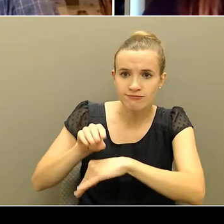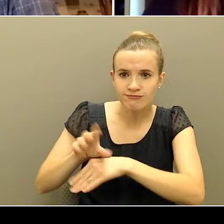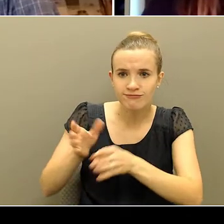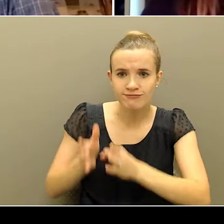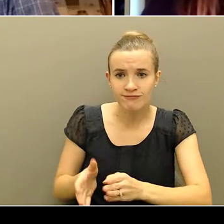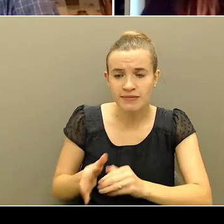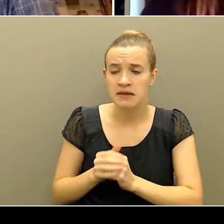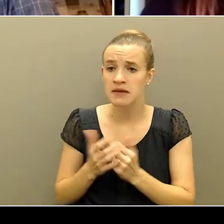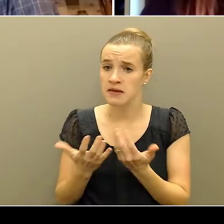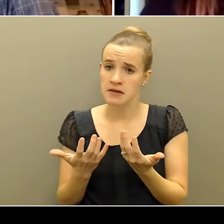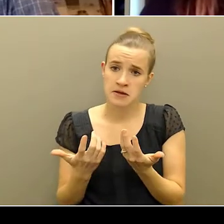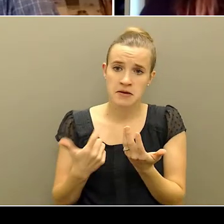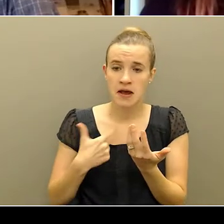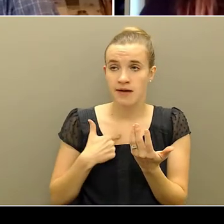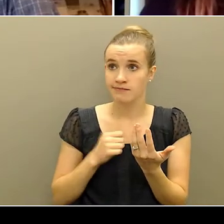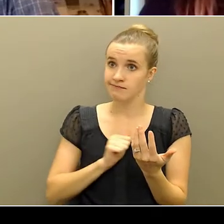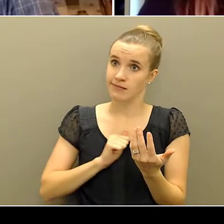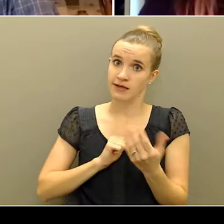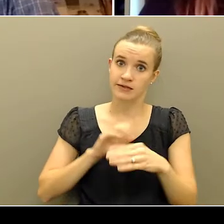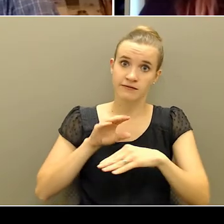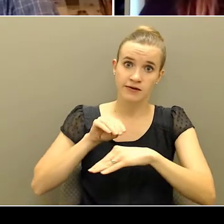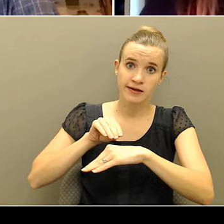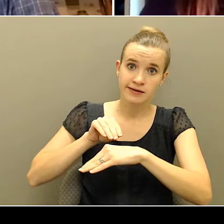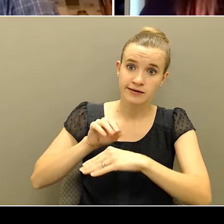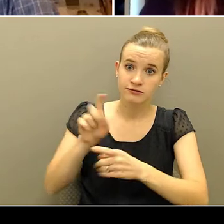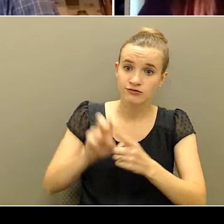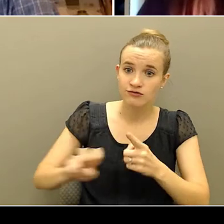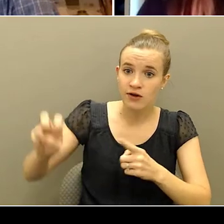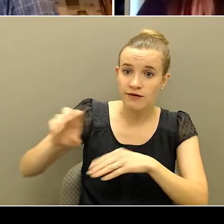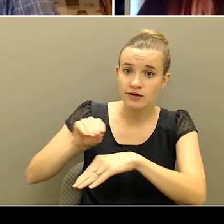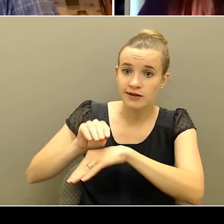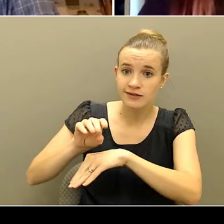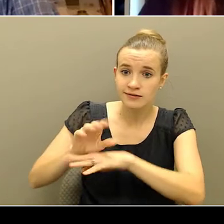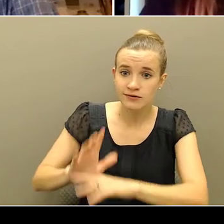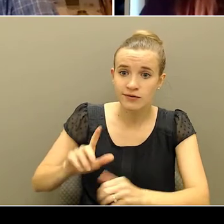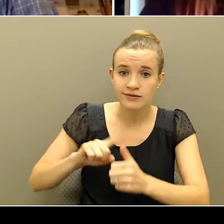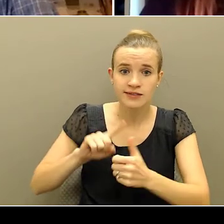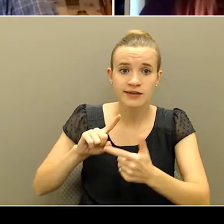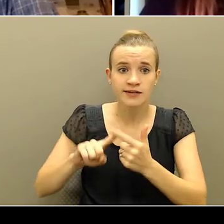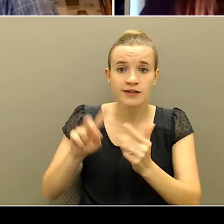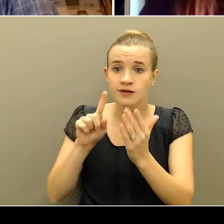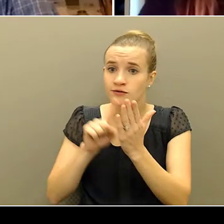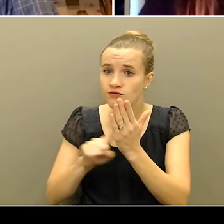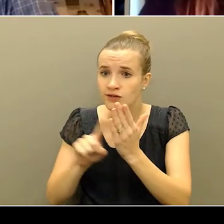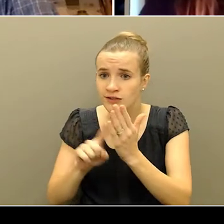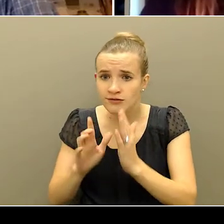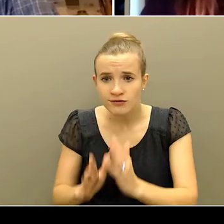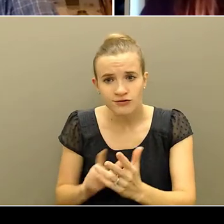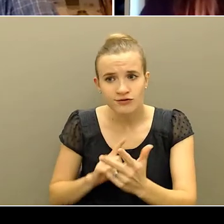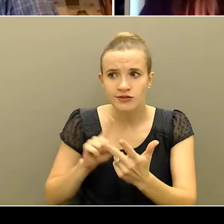sense. Consultant, researcher, educator, in terms of this whole community that we